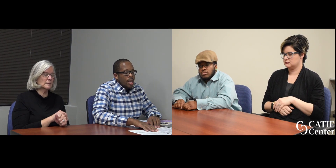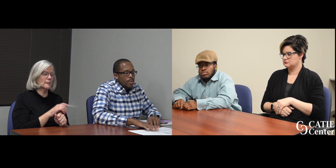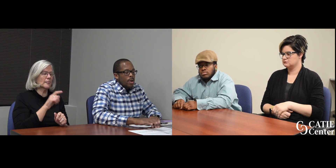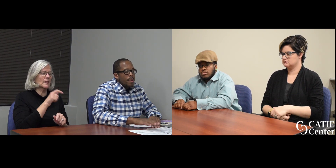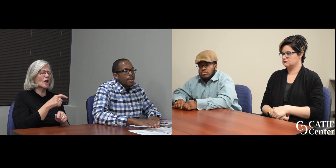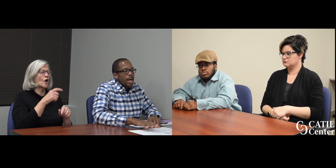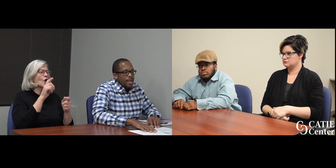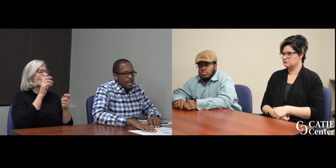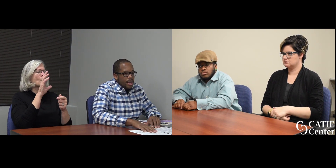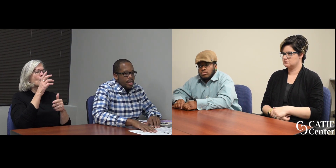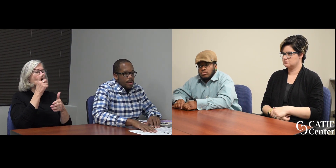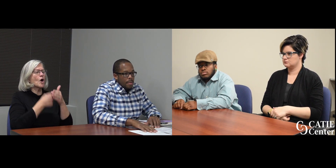And will apply that